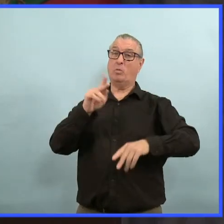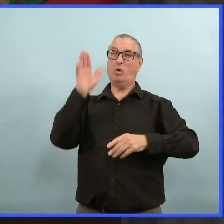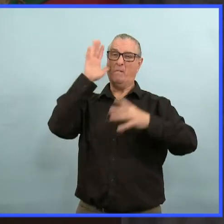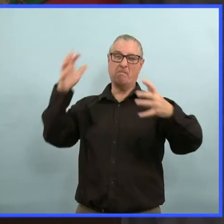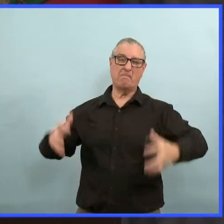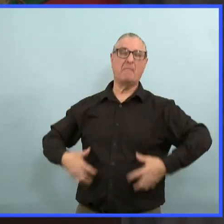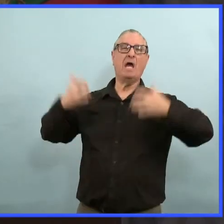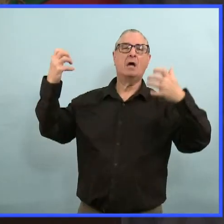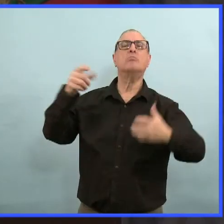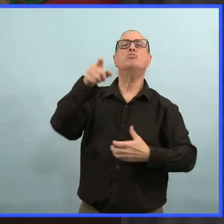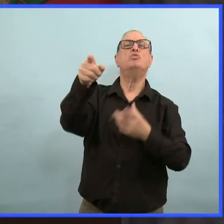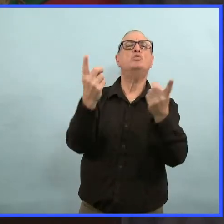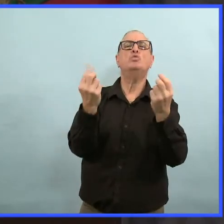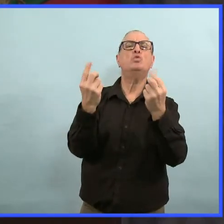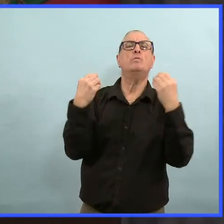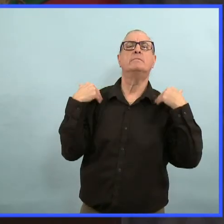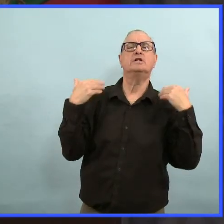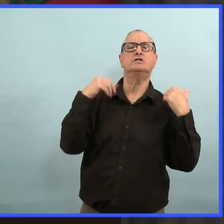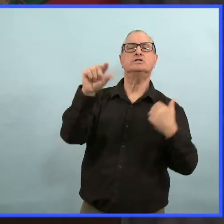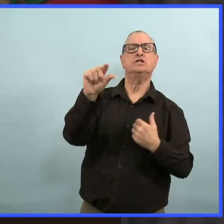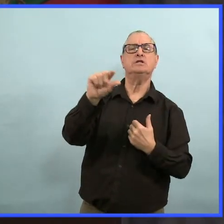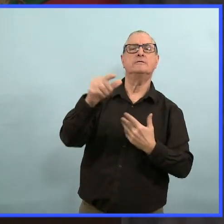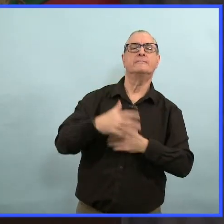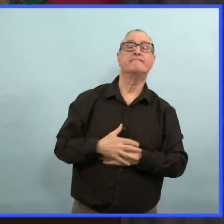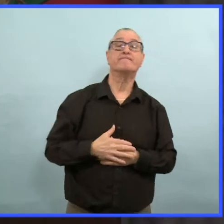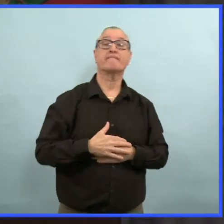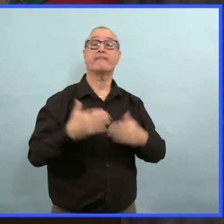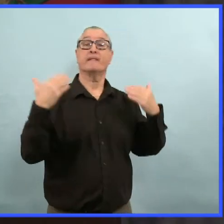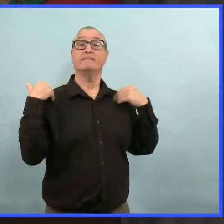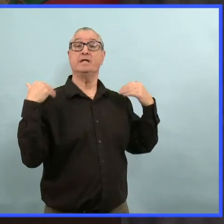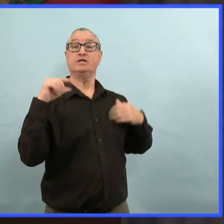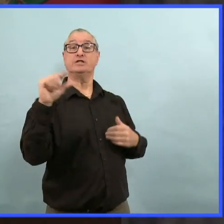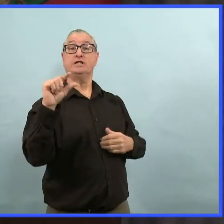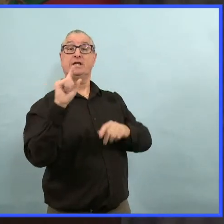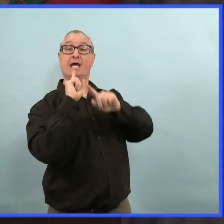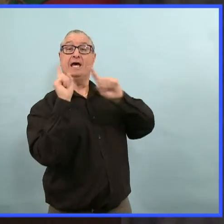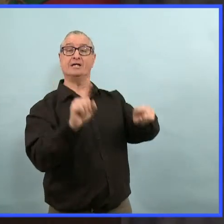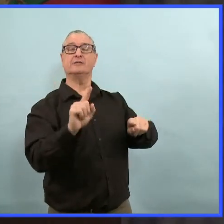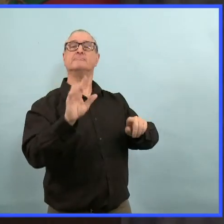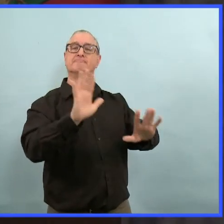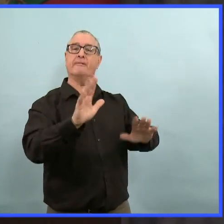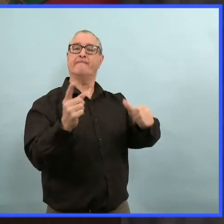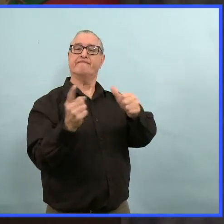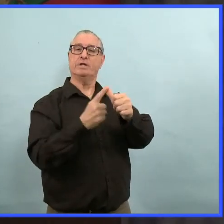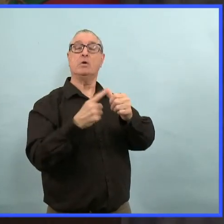the data and i just want to pause to thank the epidemiologists and and the public health team